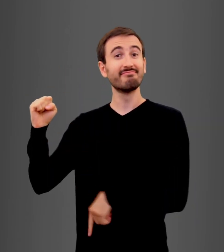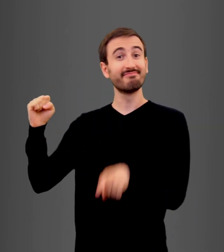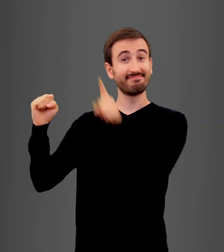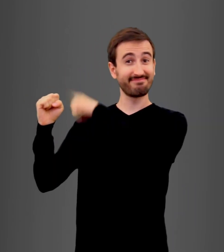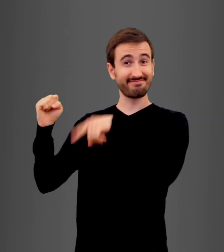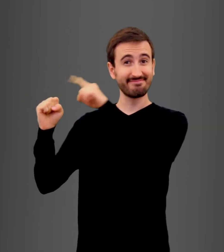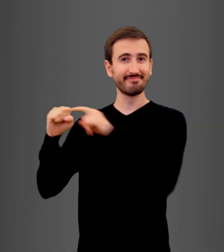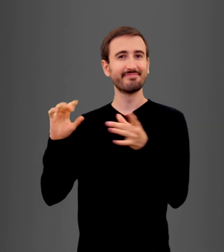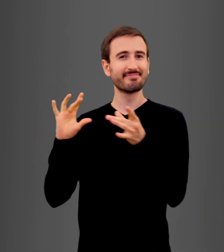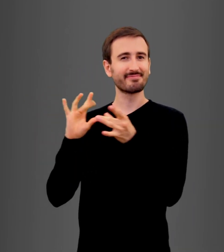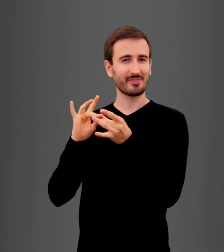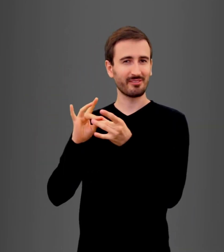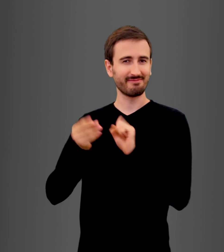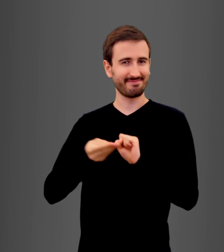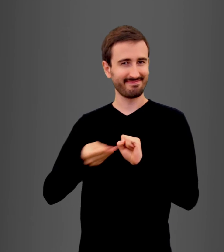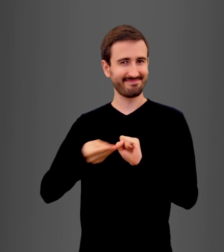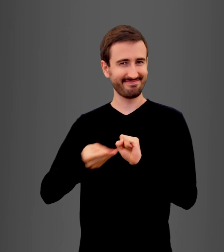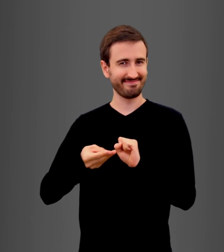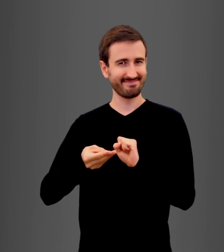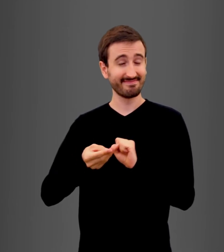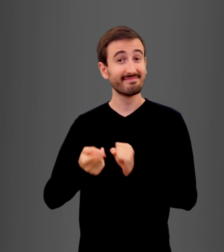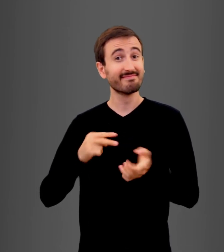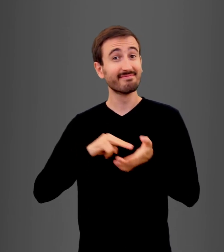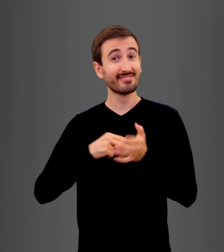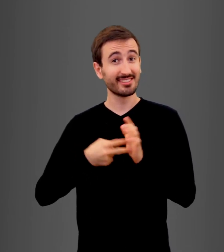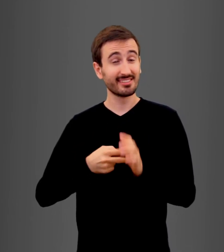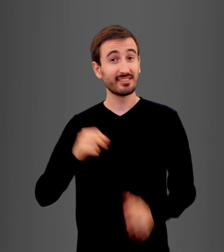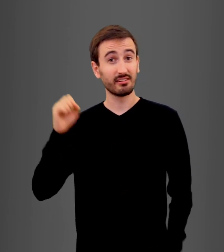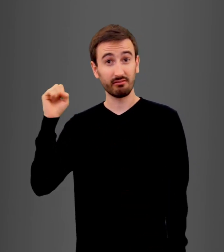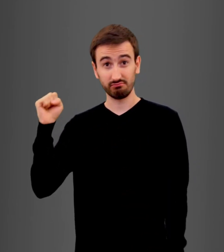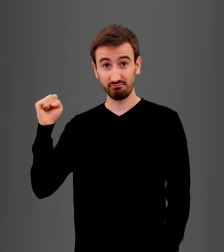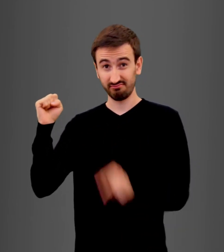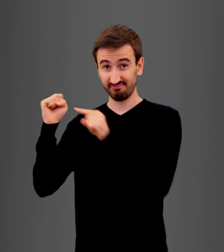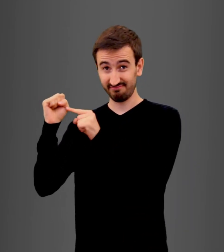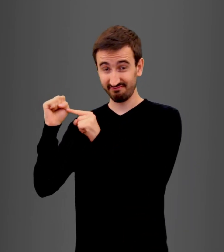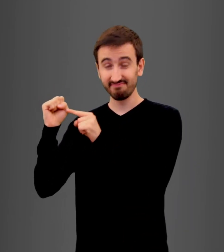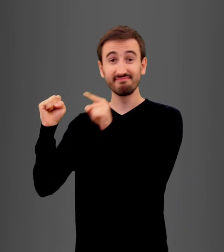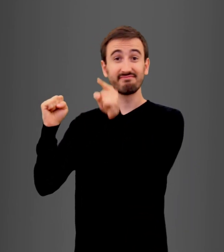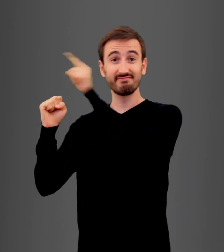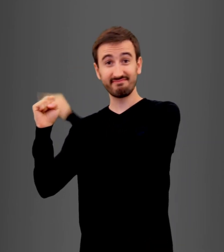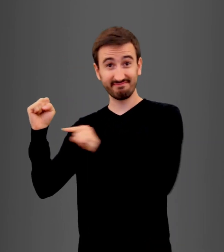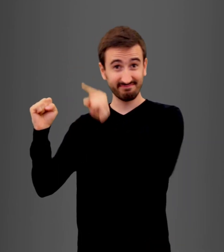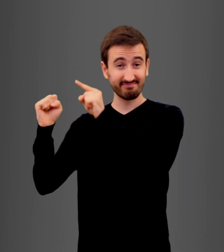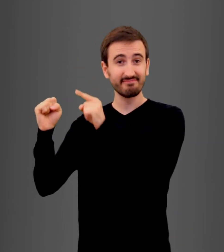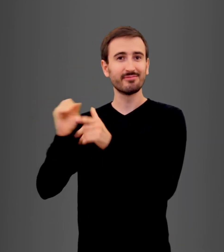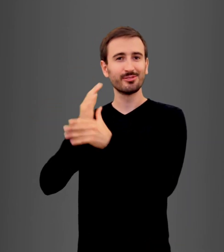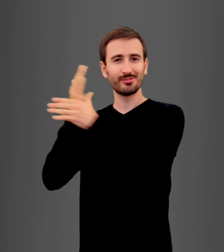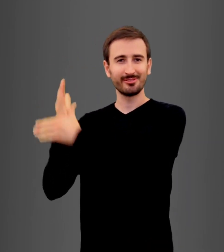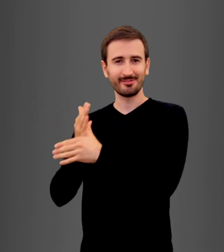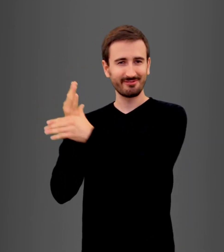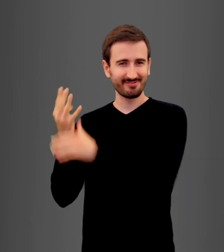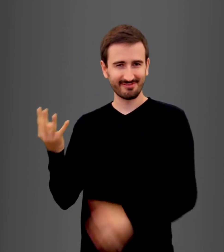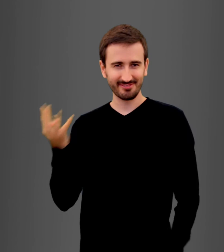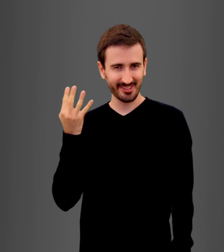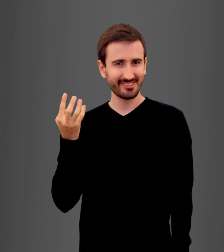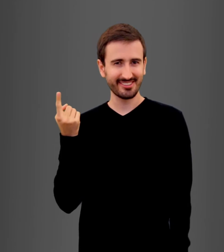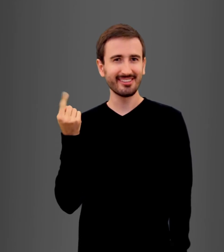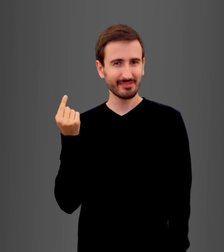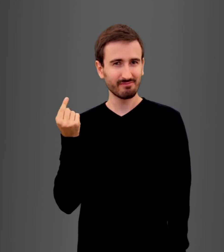These five atoms are all bonded covalently, sharing electrons with each other.